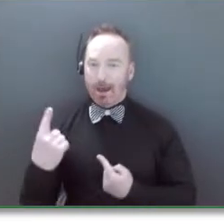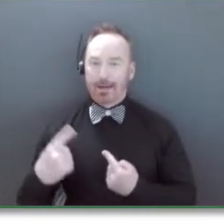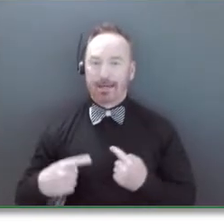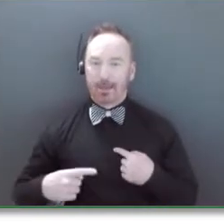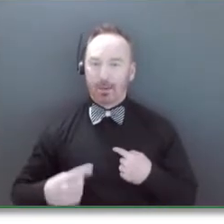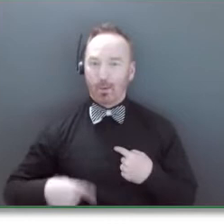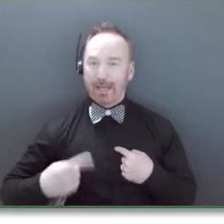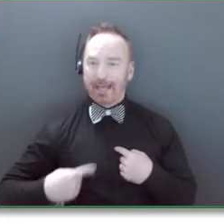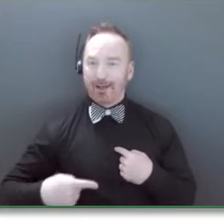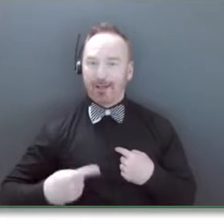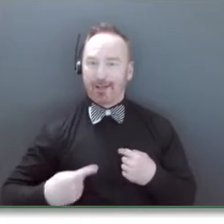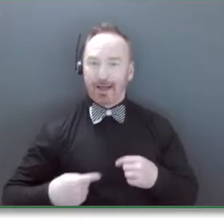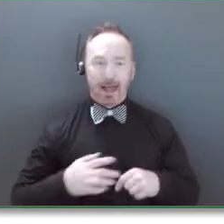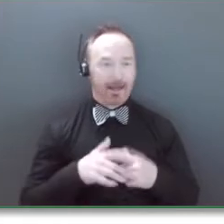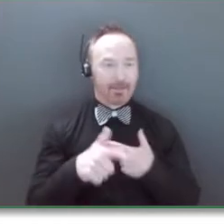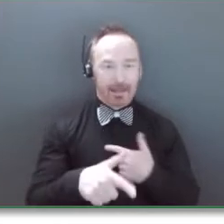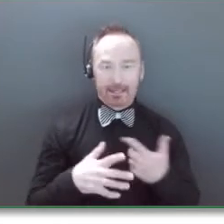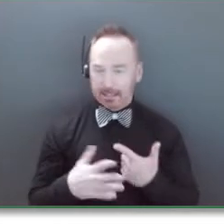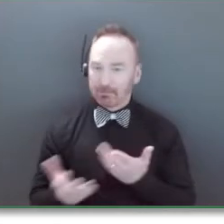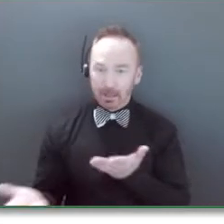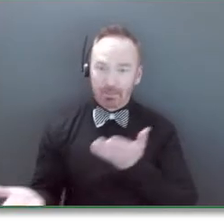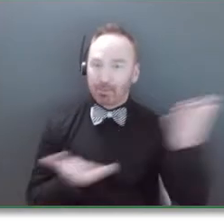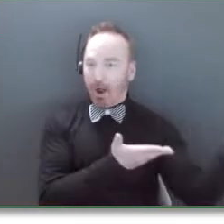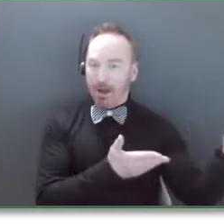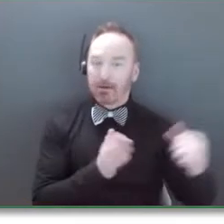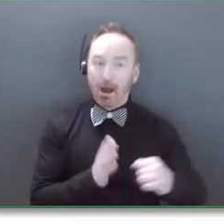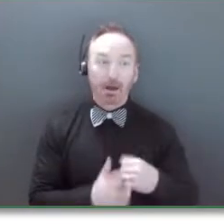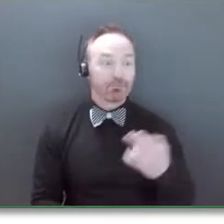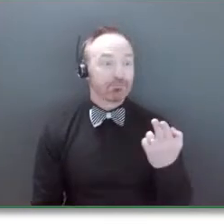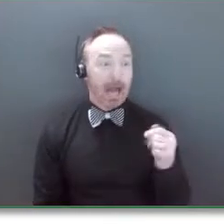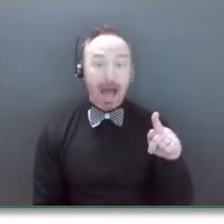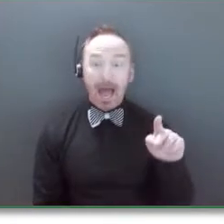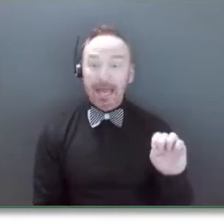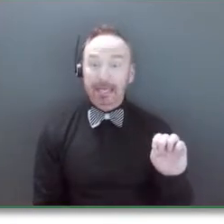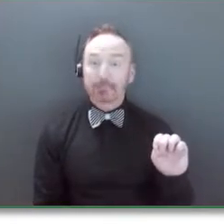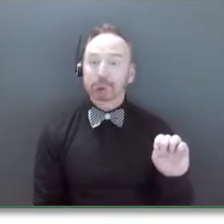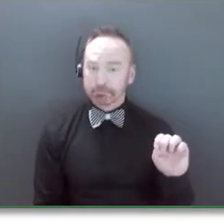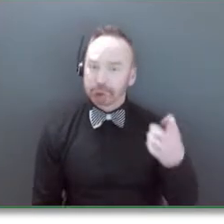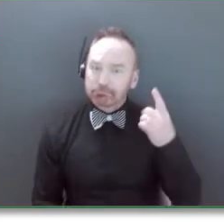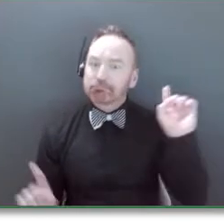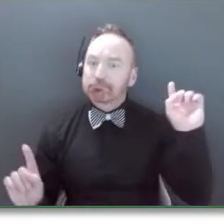that led to it being developed you know and obviously some improvements